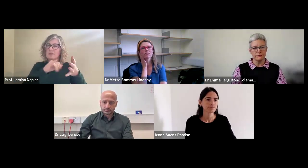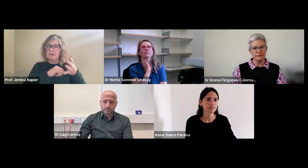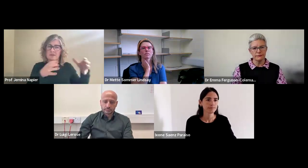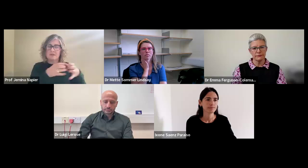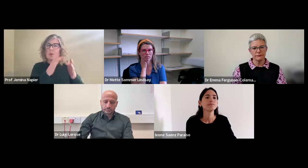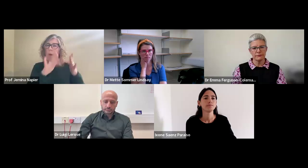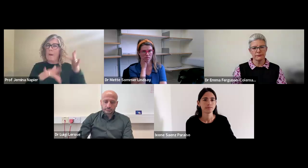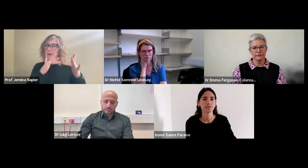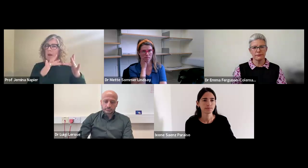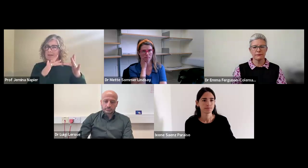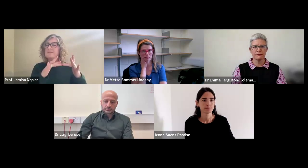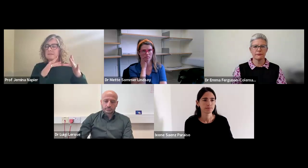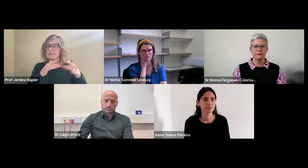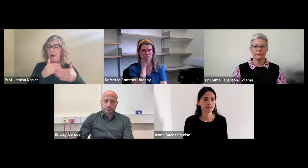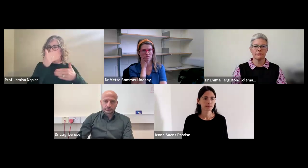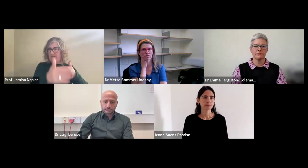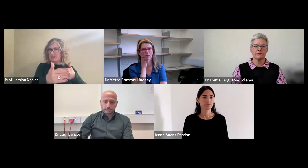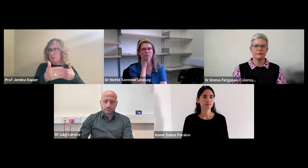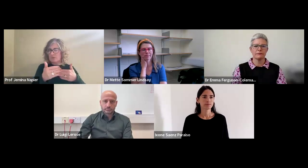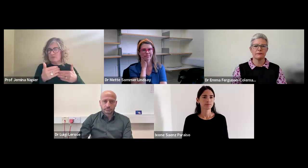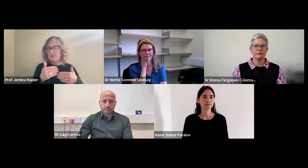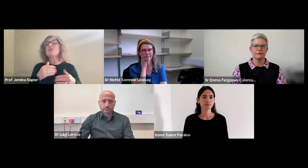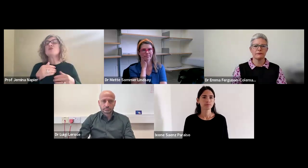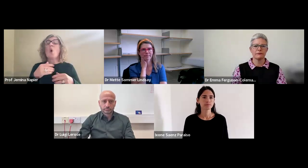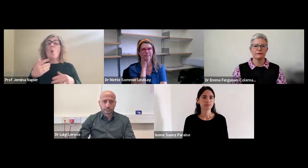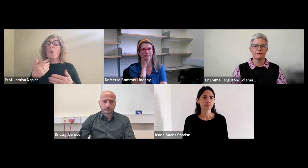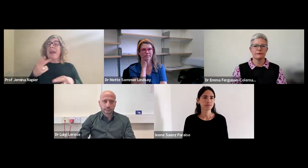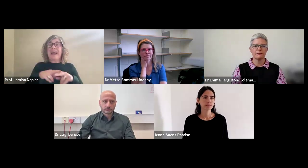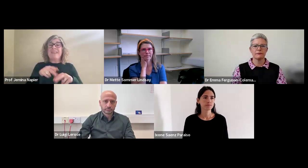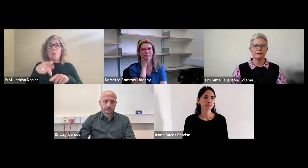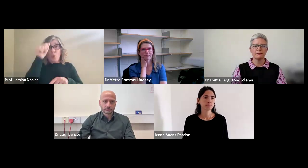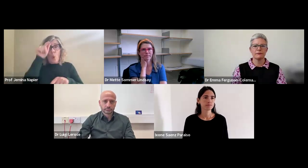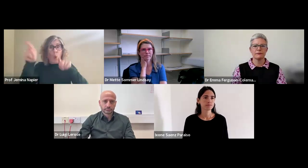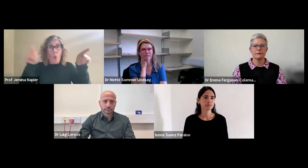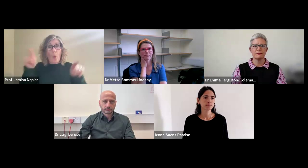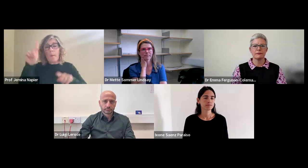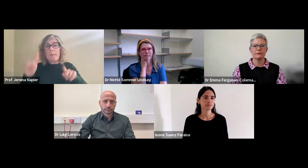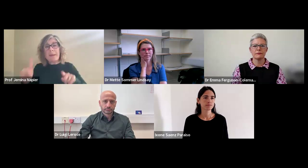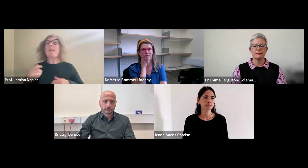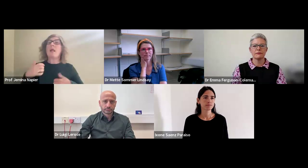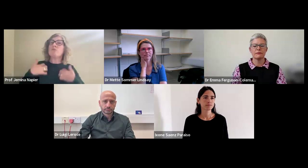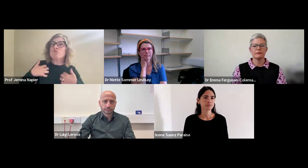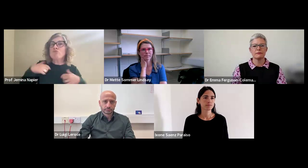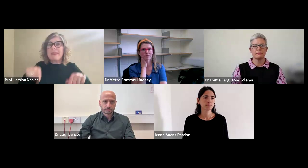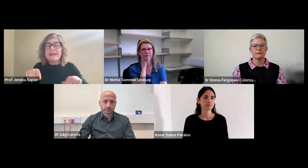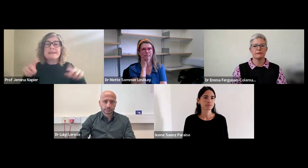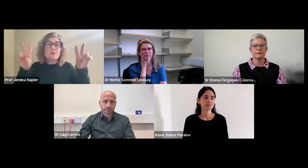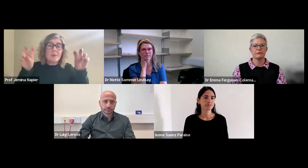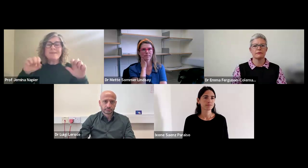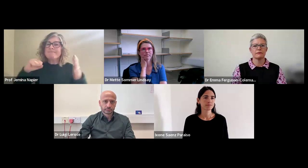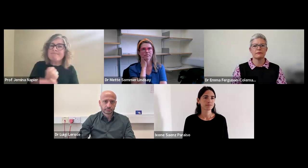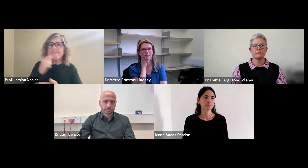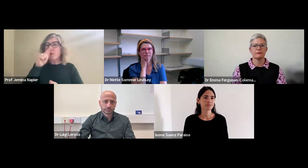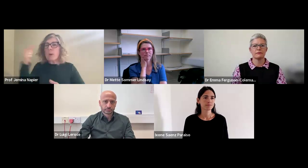EDICa website after this event so if you know people that will be interested in the content